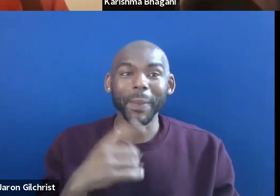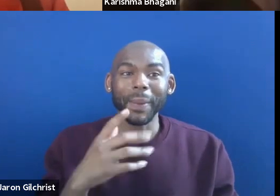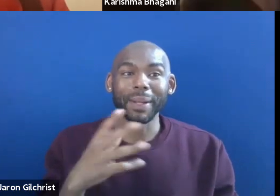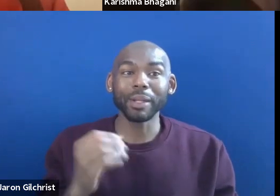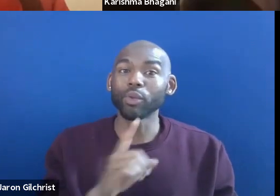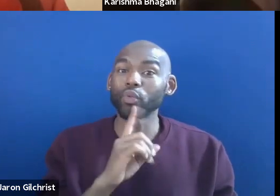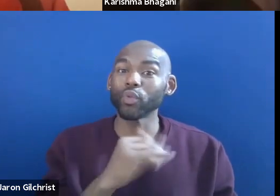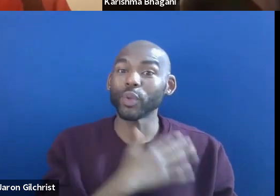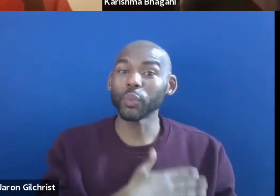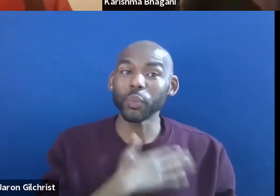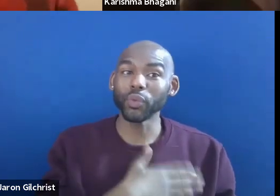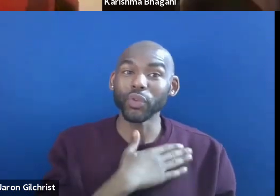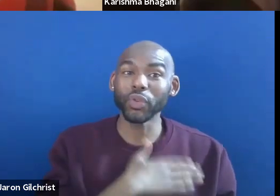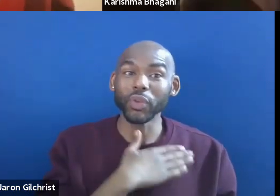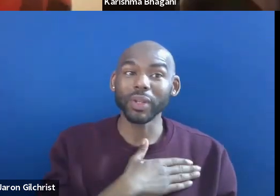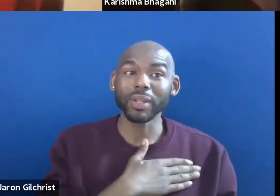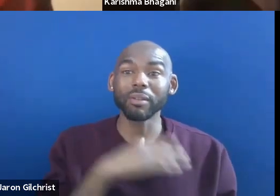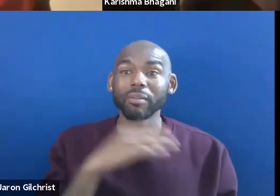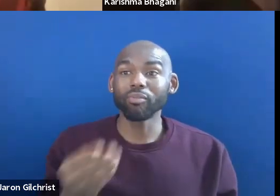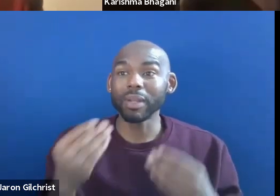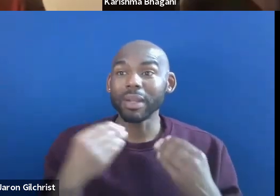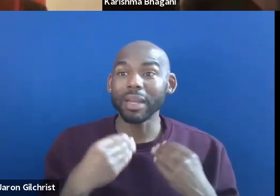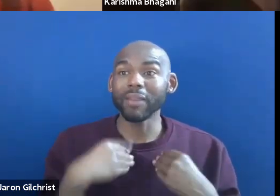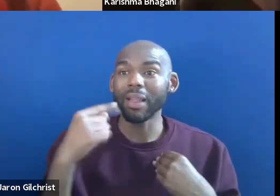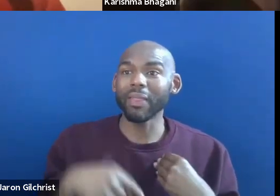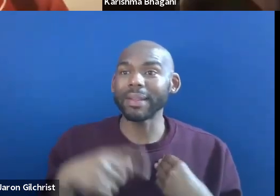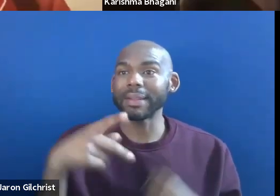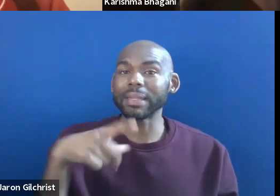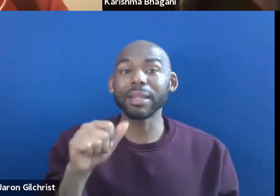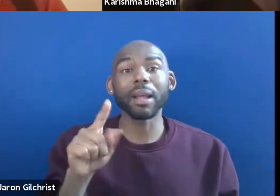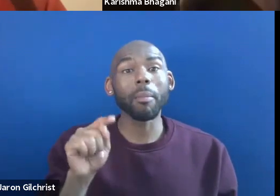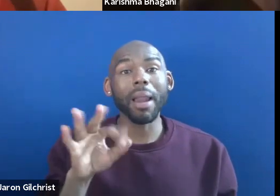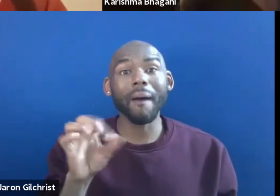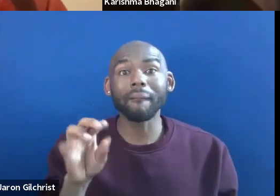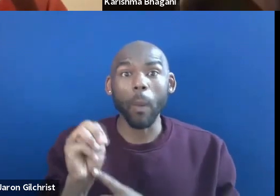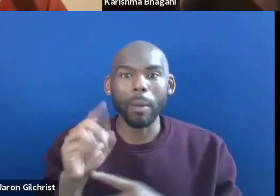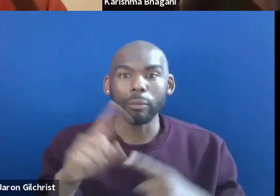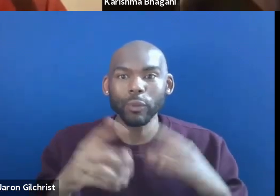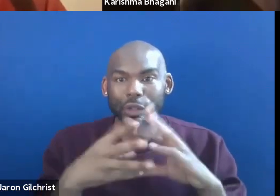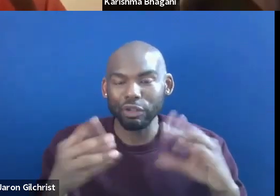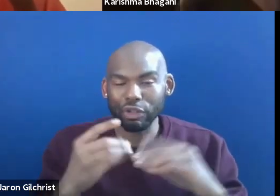I really appreciate being given the platform to share my work.